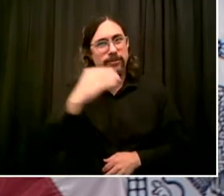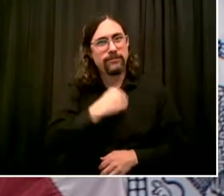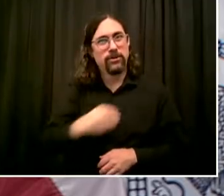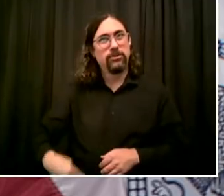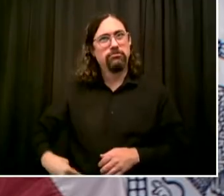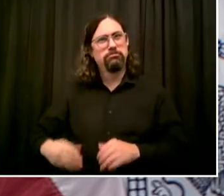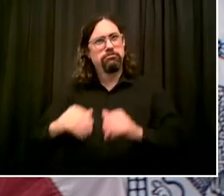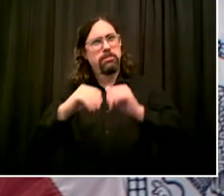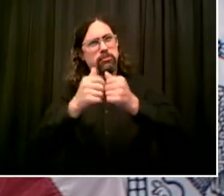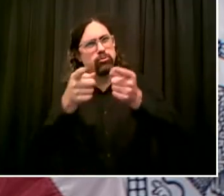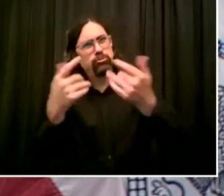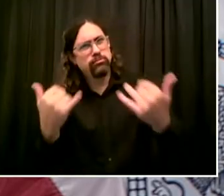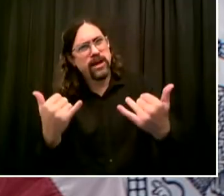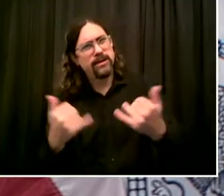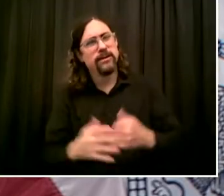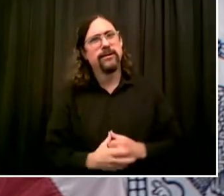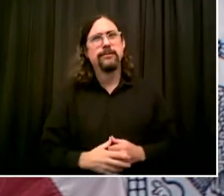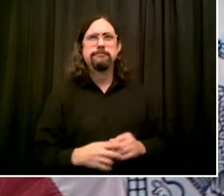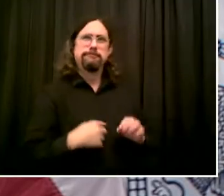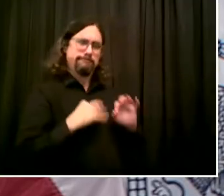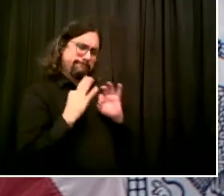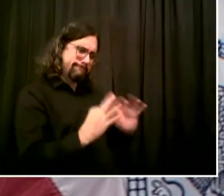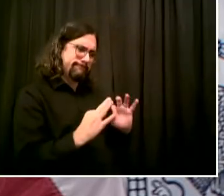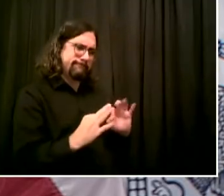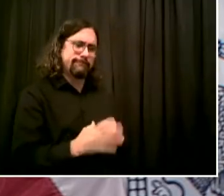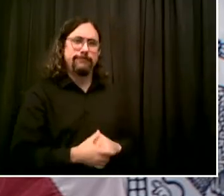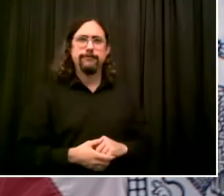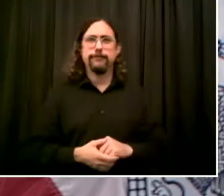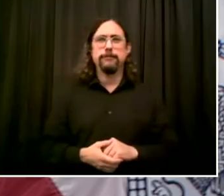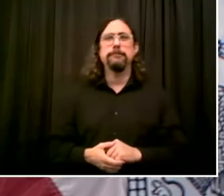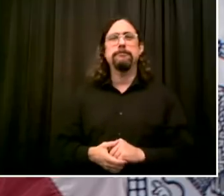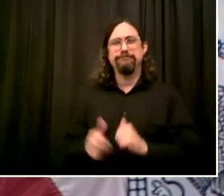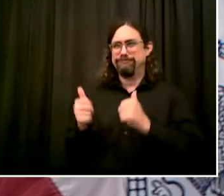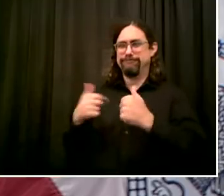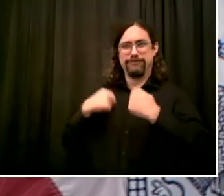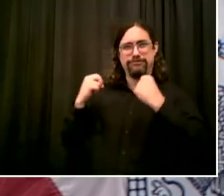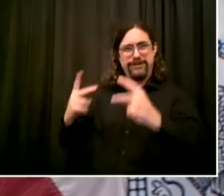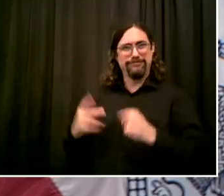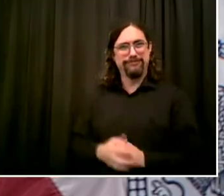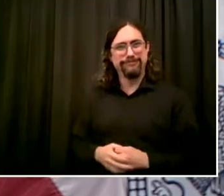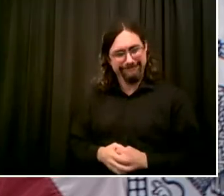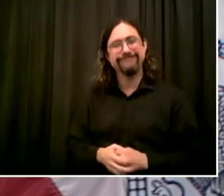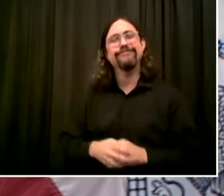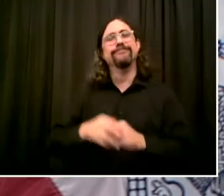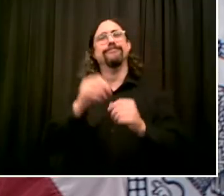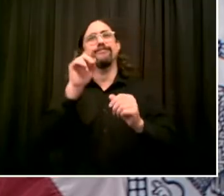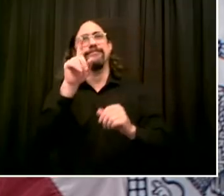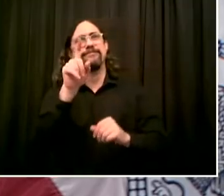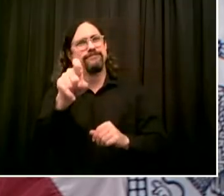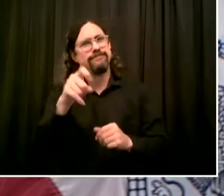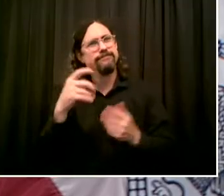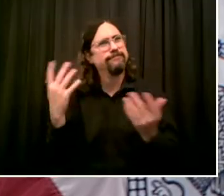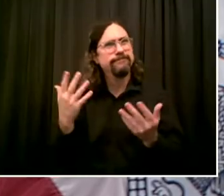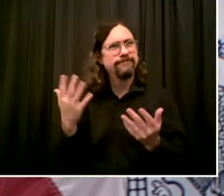BLOOMBERG . Reporter: HELLO MR. MAYOR, HOARW EO YU TODAY ?